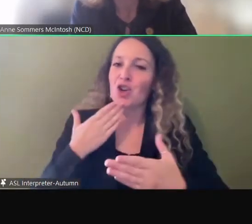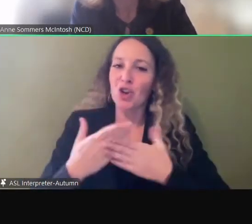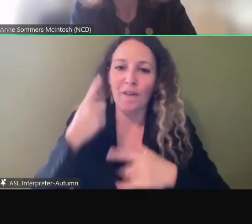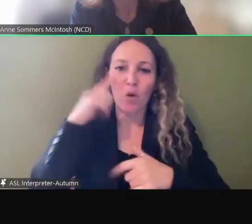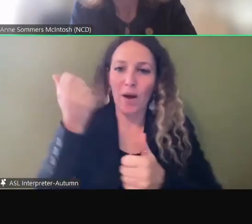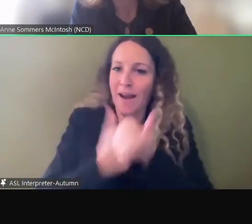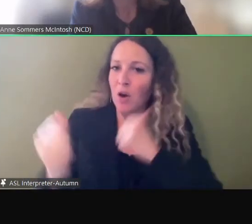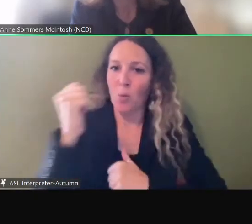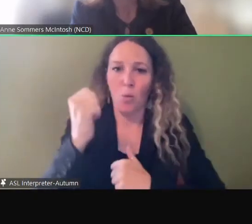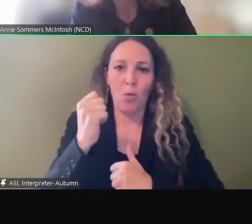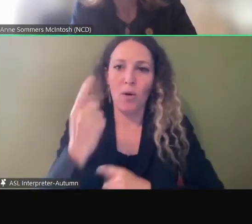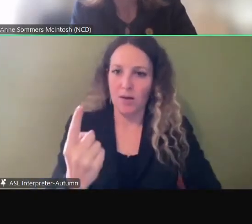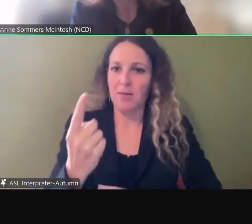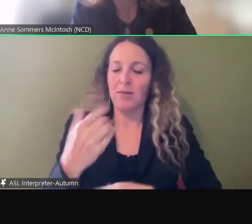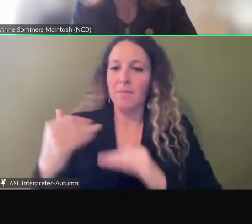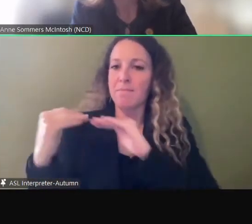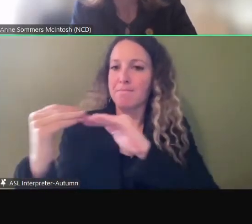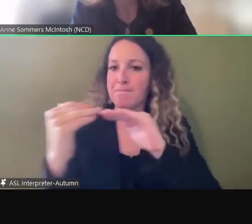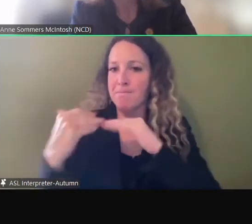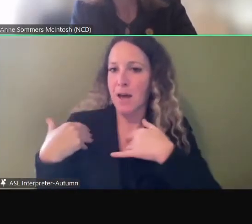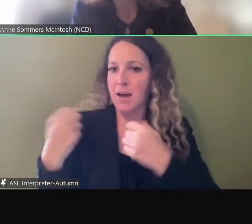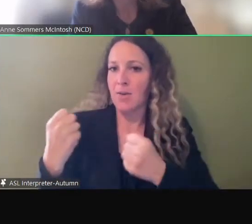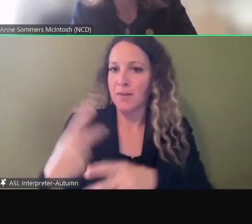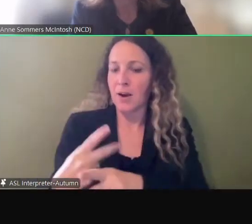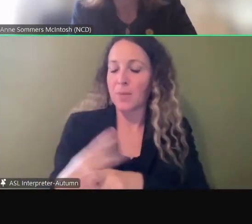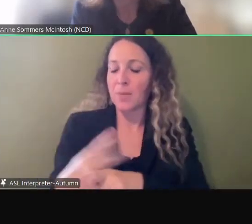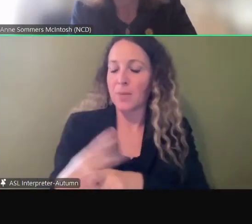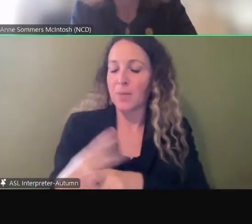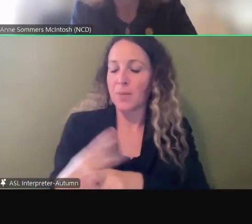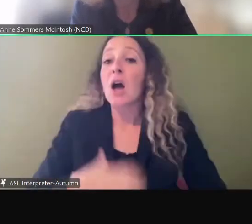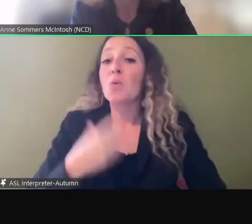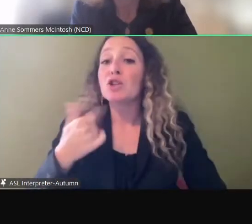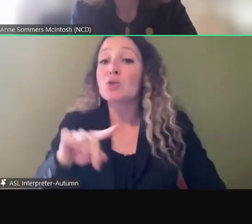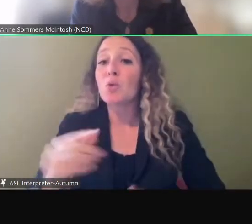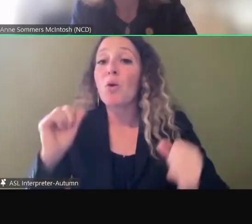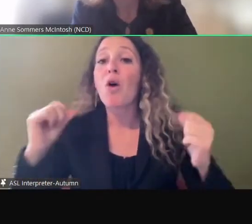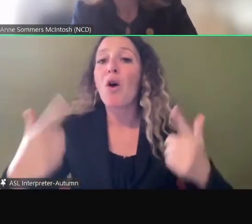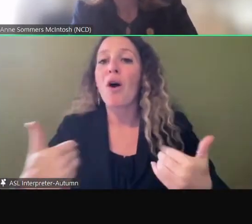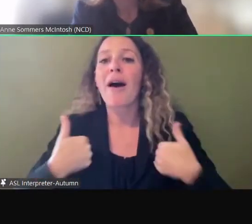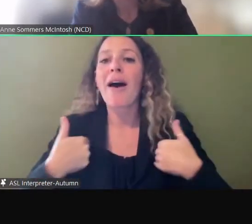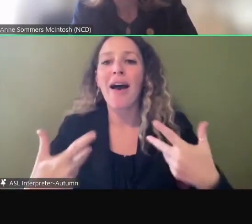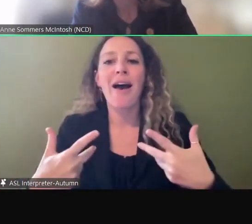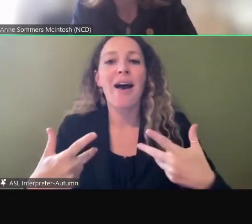me today. I wish you a very successful, very engaging practice altering conference ahead.